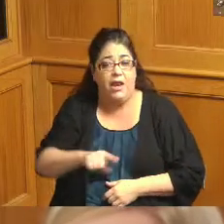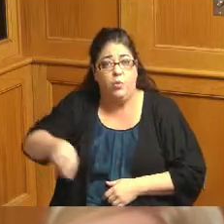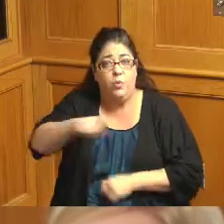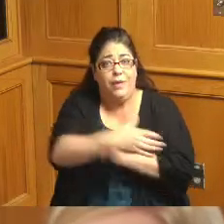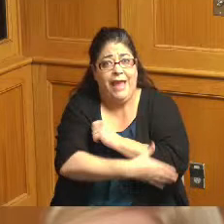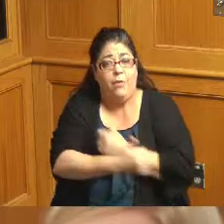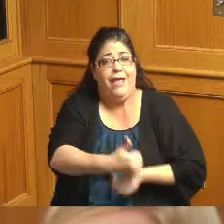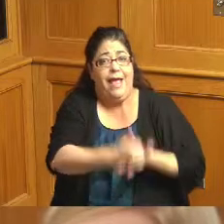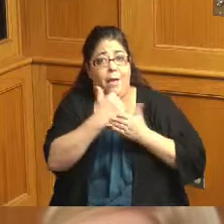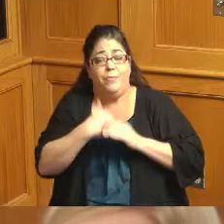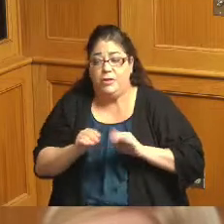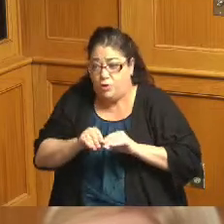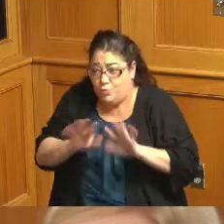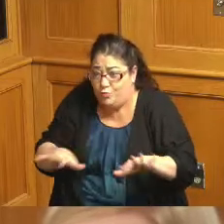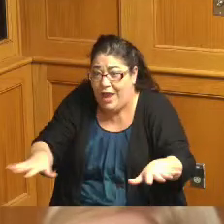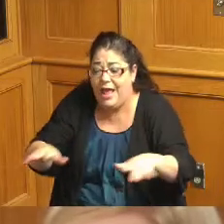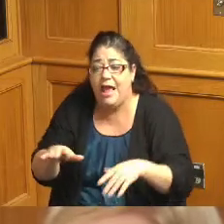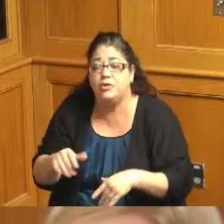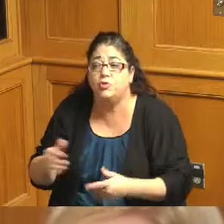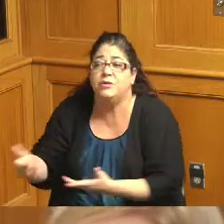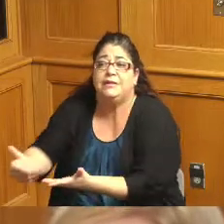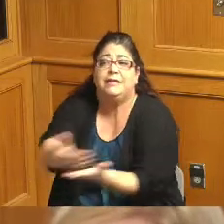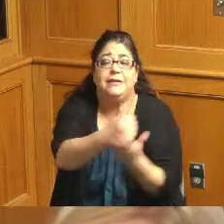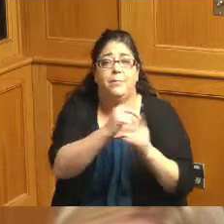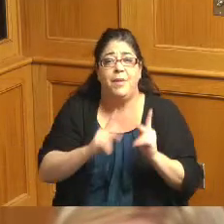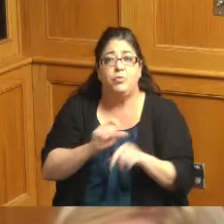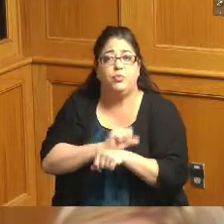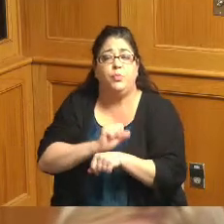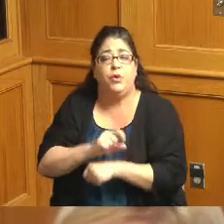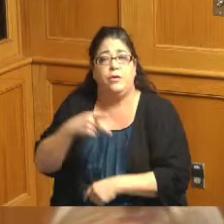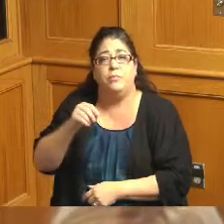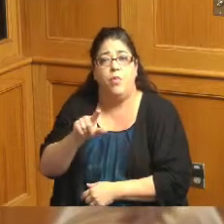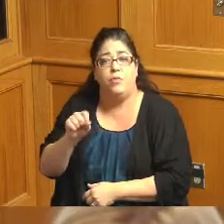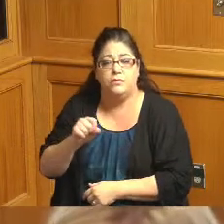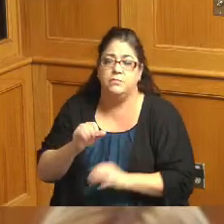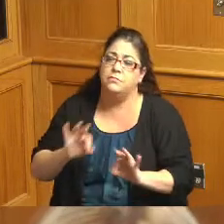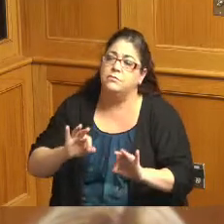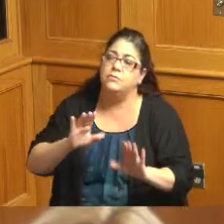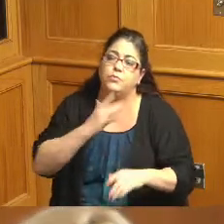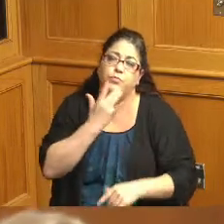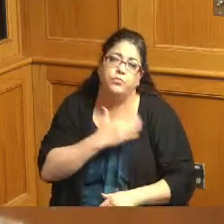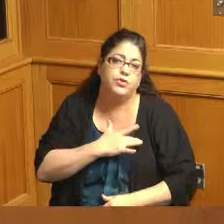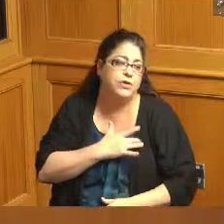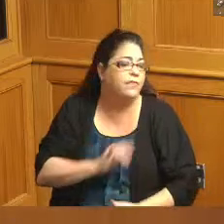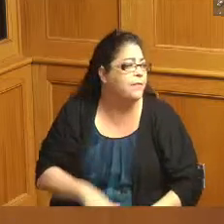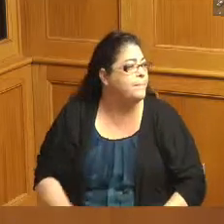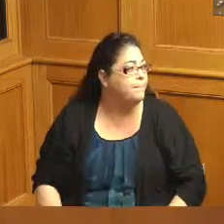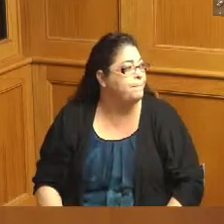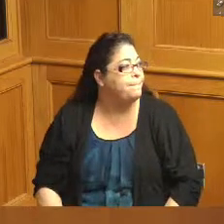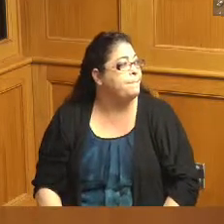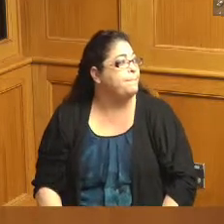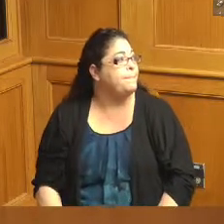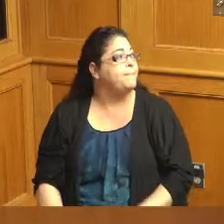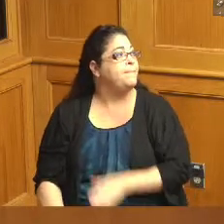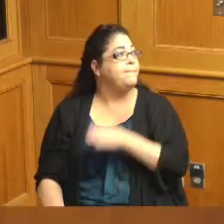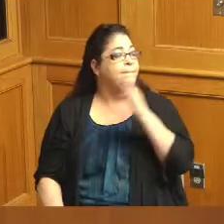spread the word about the need for poll workers is greatly appreciated ah I just wanted to add that